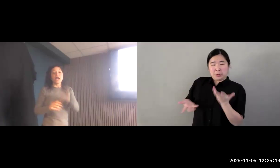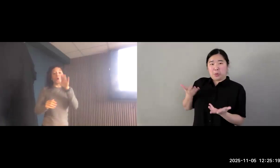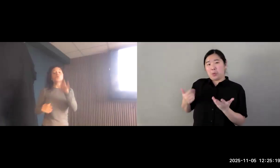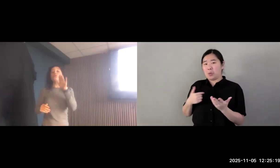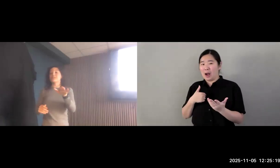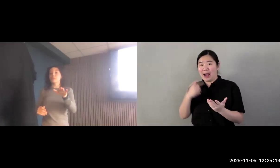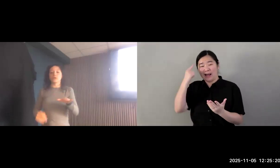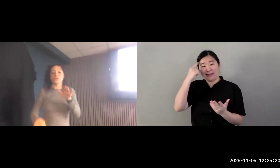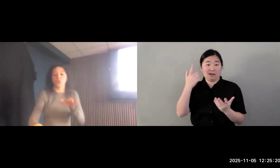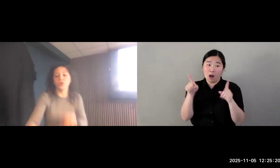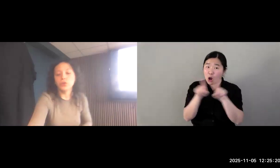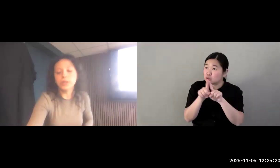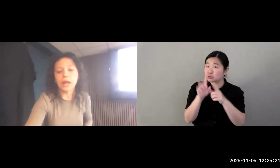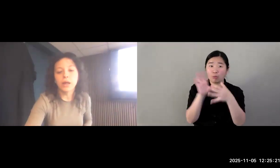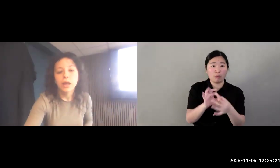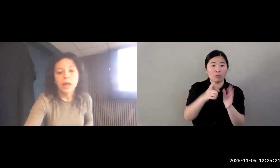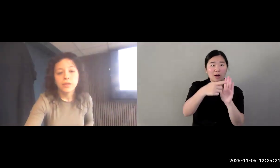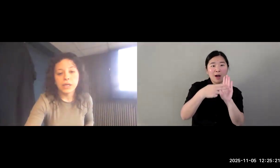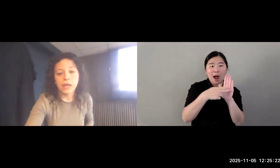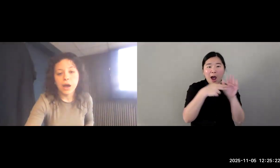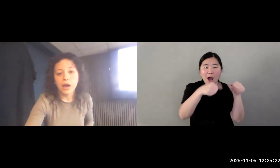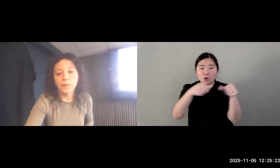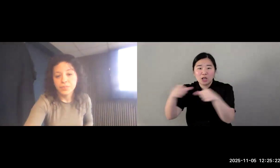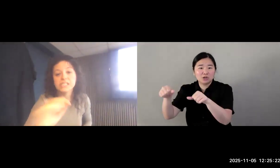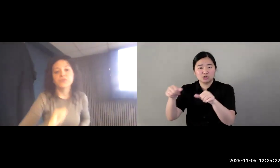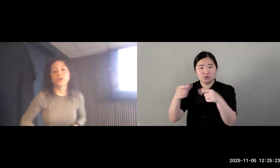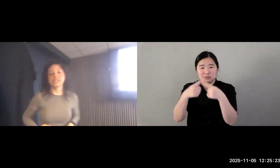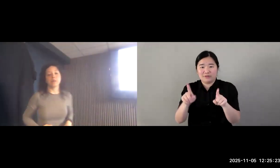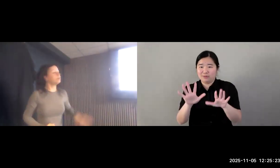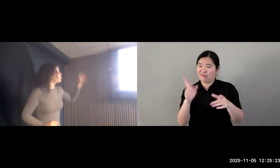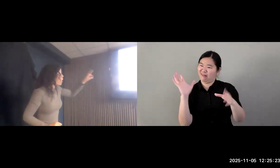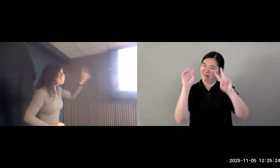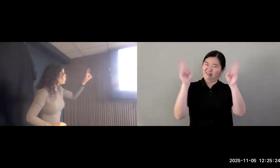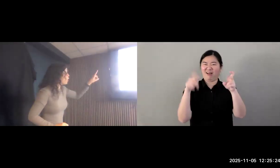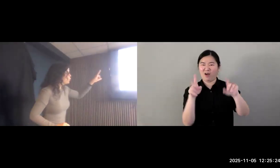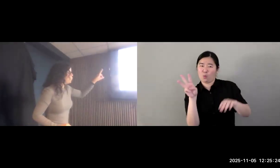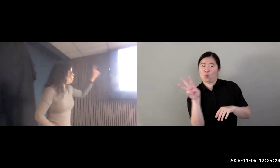And also the stimulus. So, if you look at… The, … this, for example, Frog Where Are You?